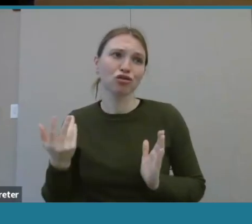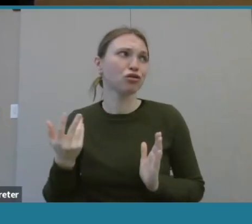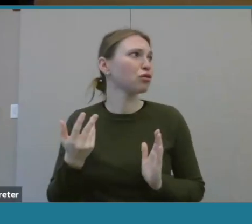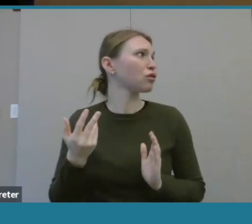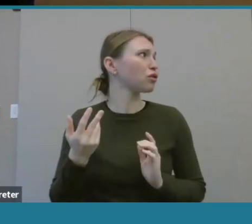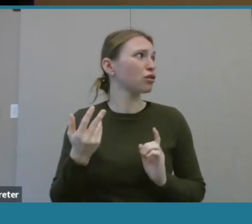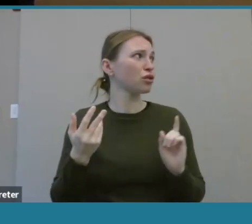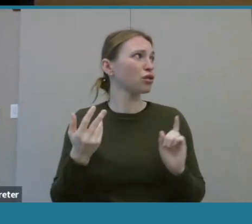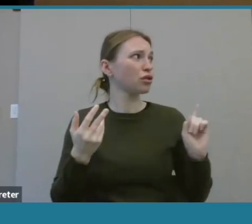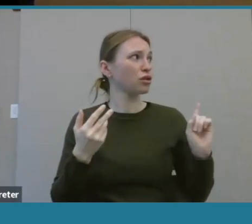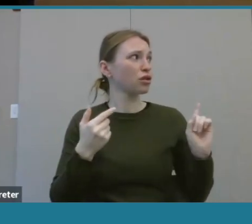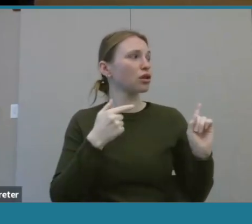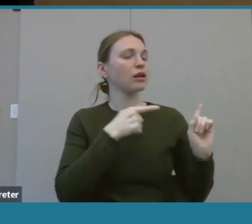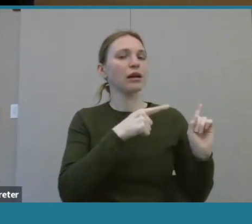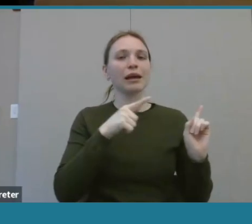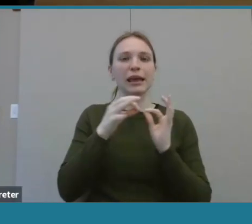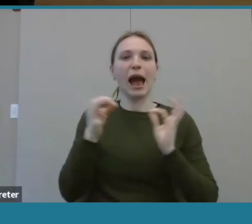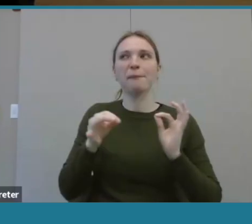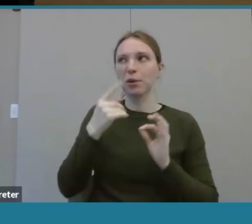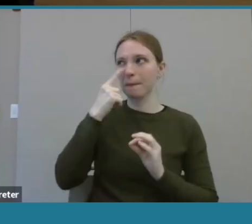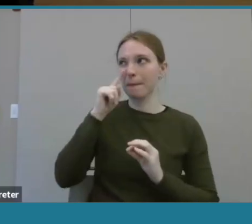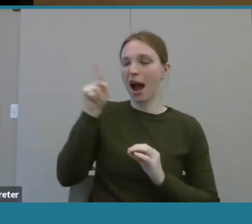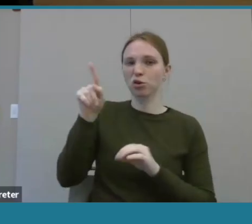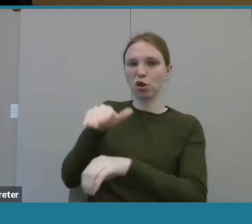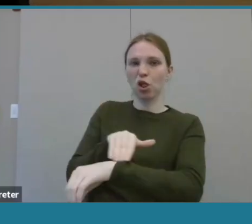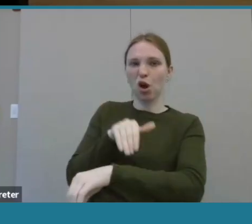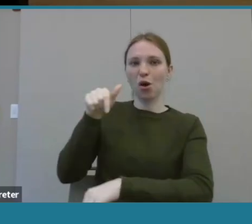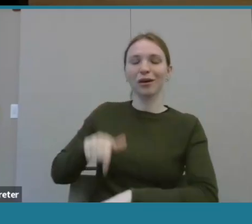[Person] Excuse me. Can you slow down? Sure. That's the story of my life.